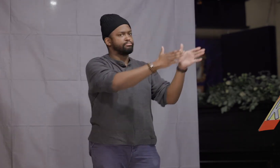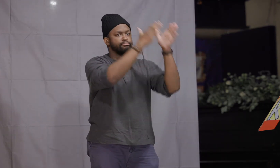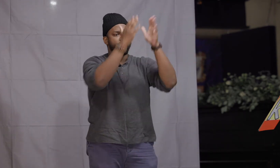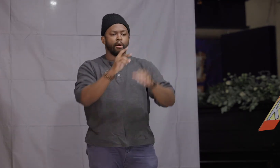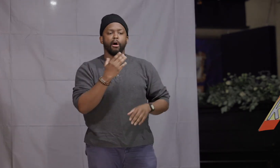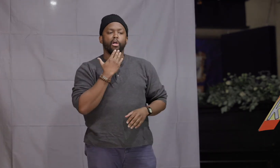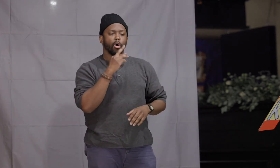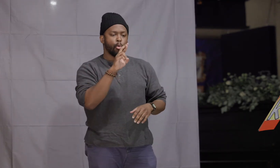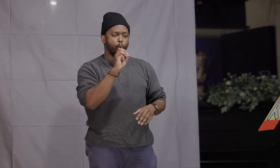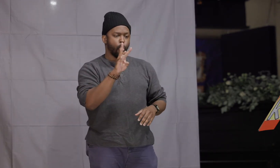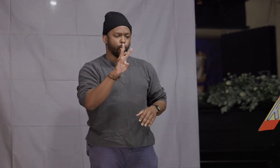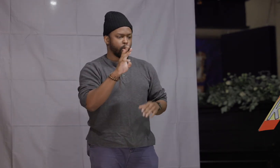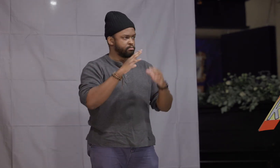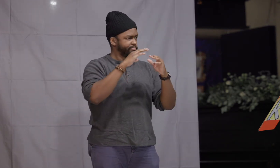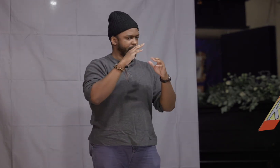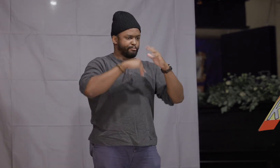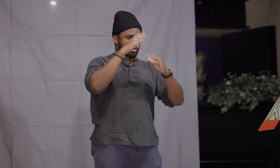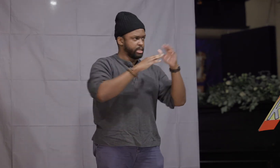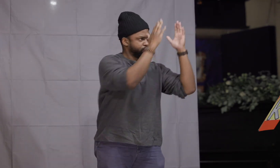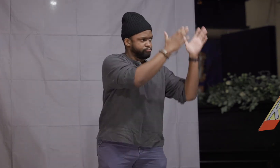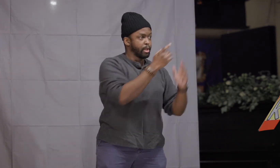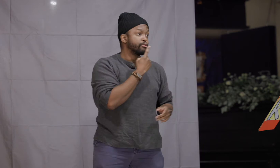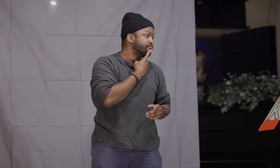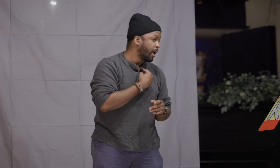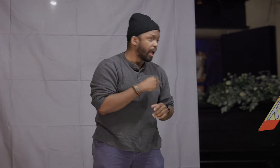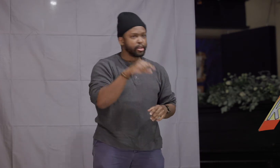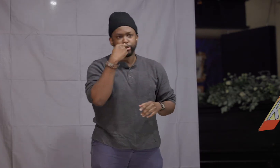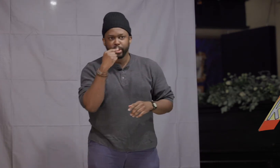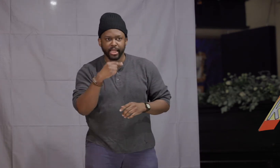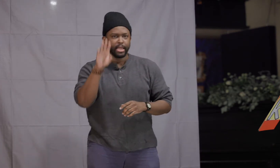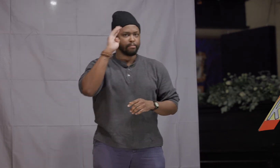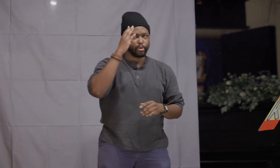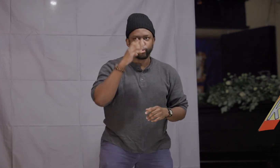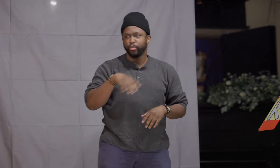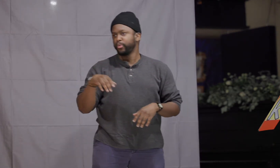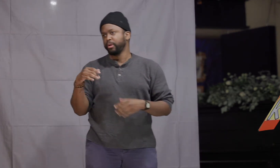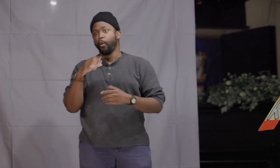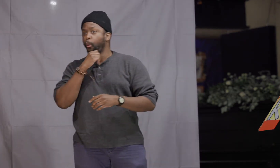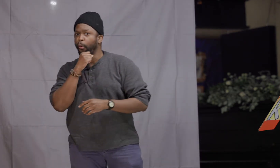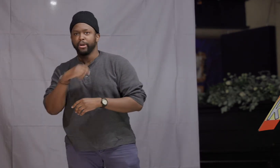We passed by this unique row of houses that had bright colors on the front.